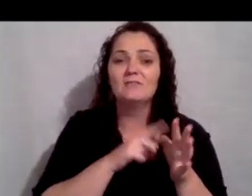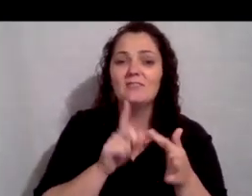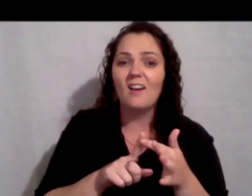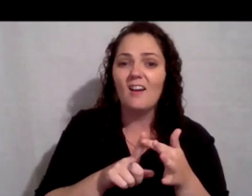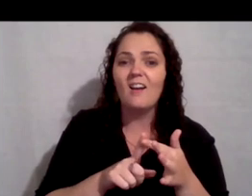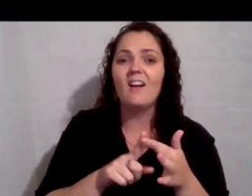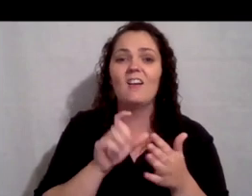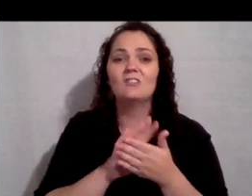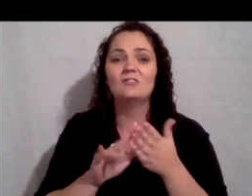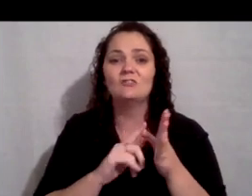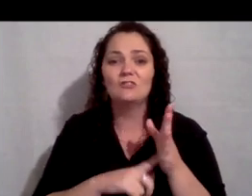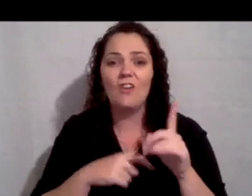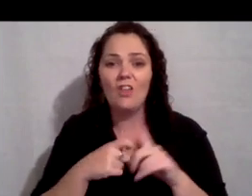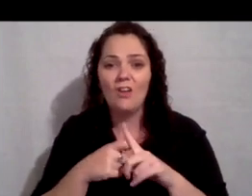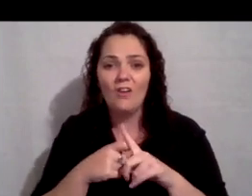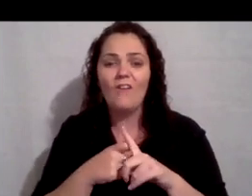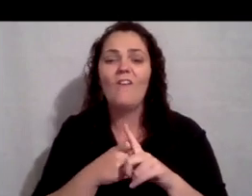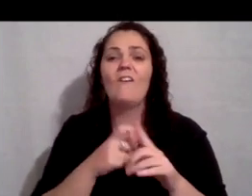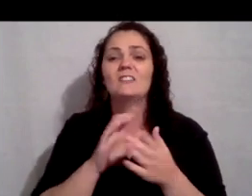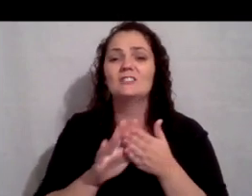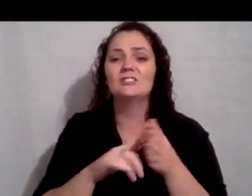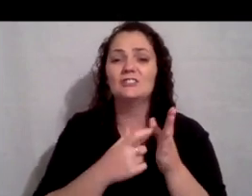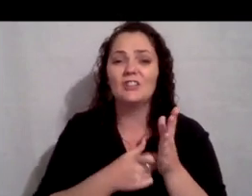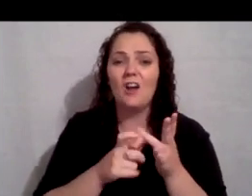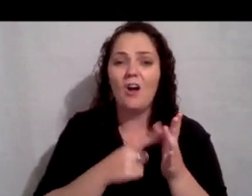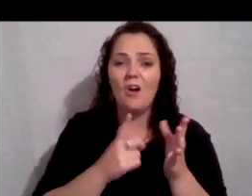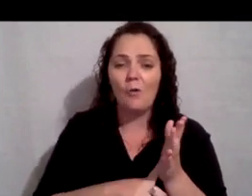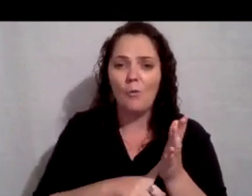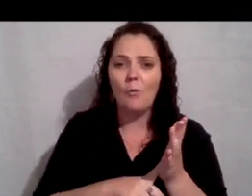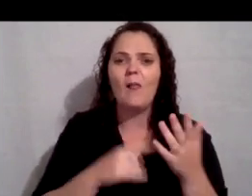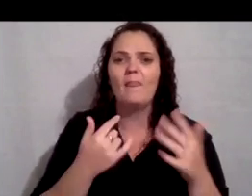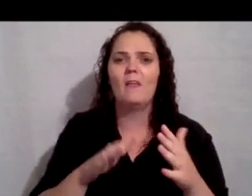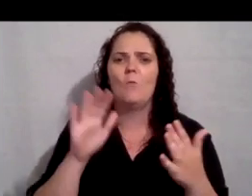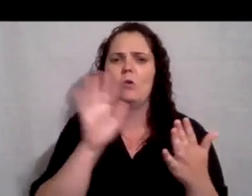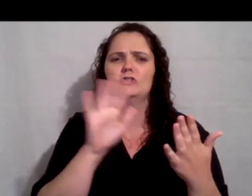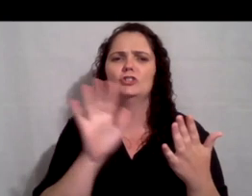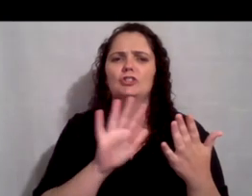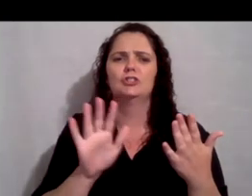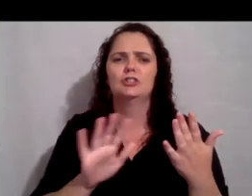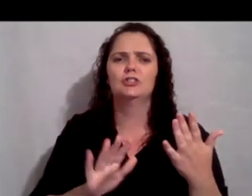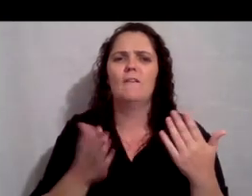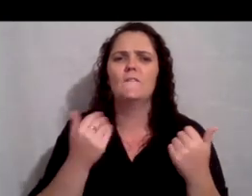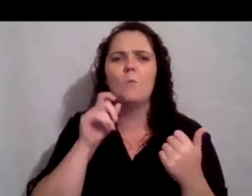chalk and charcoal on this paper mounted on fabric, and it's been washed over and as it's washed over, it's both washing away the